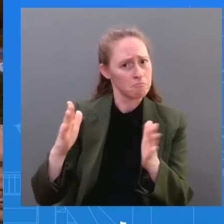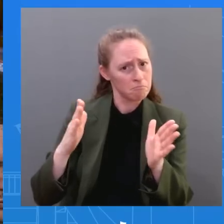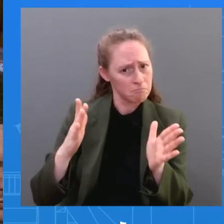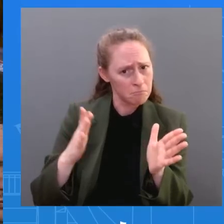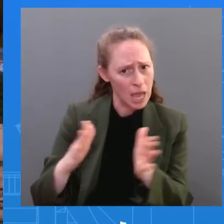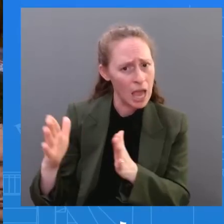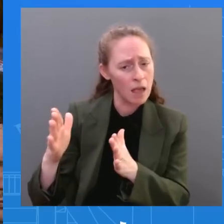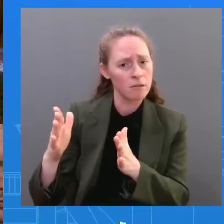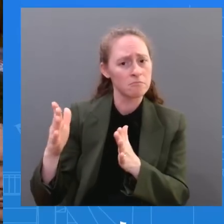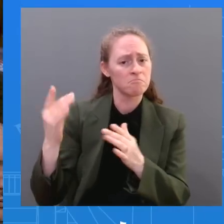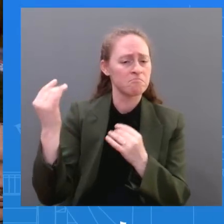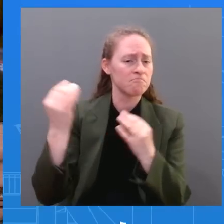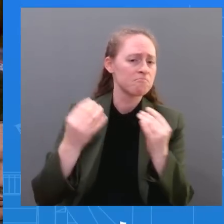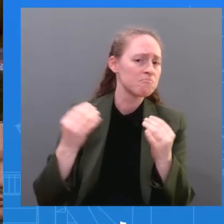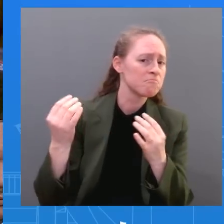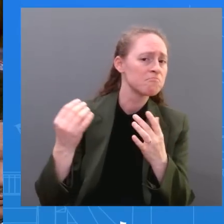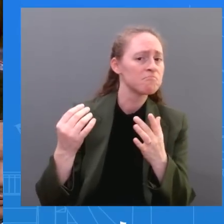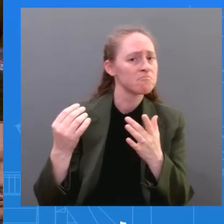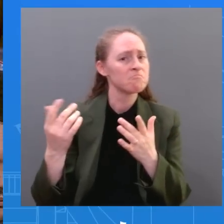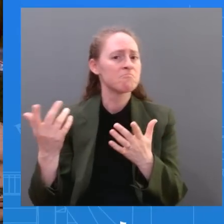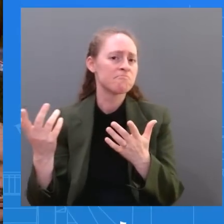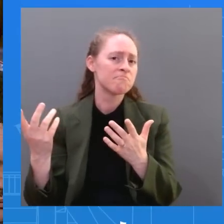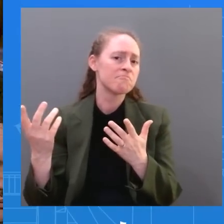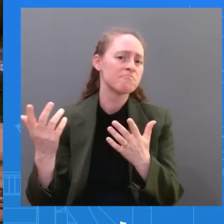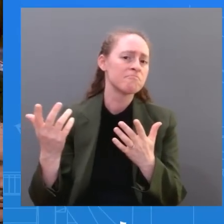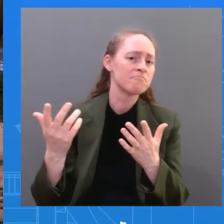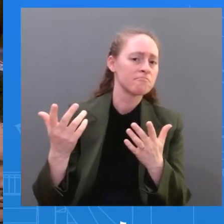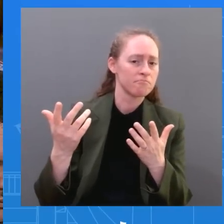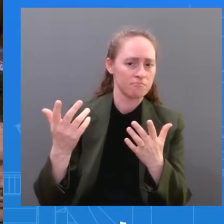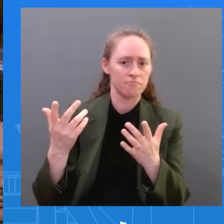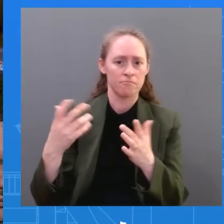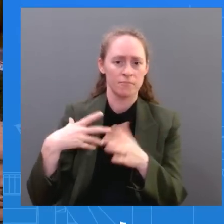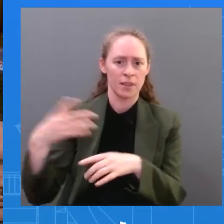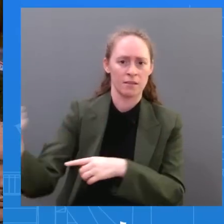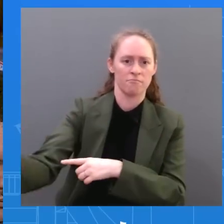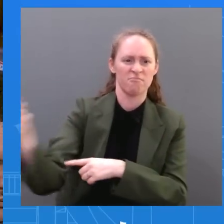that it would intend to nominate Chad Meredith on June 23rd.